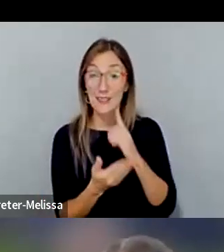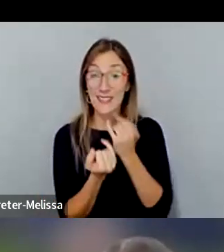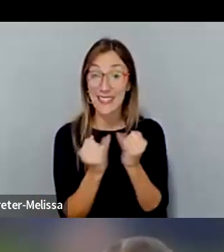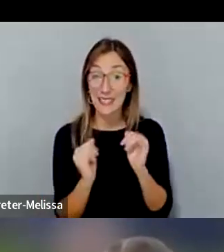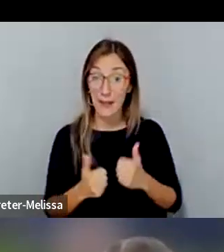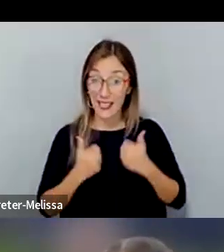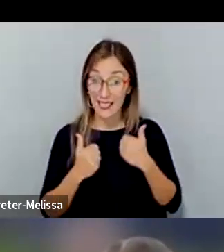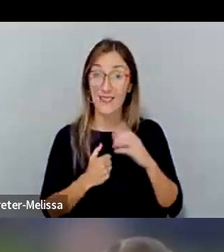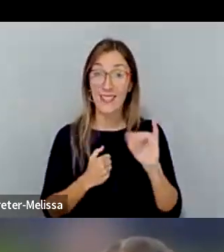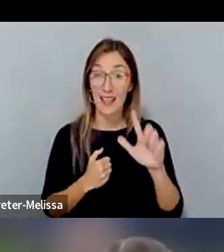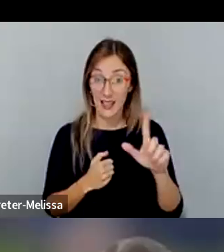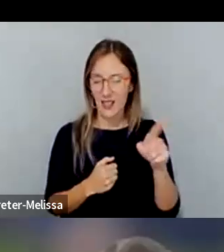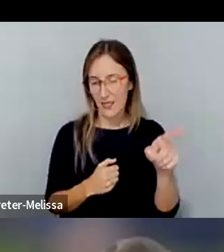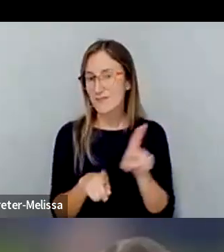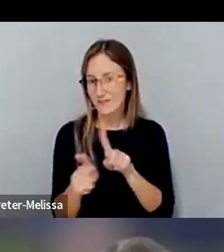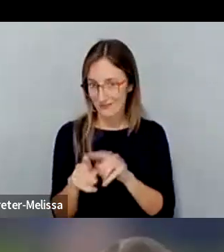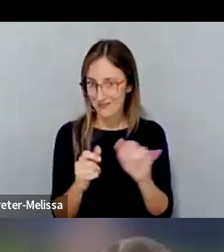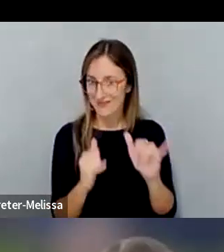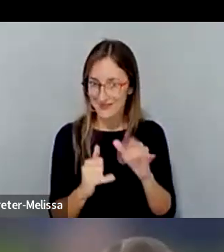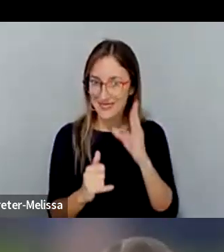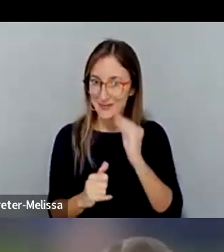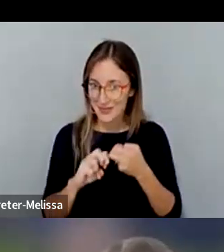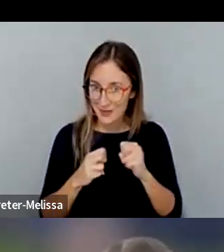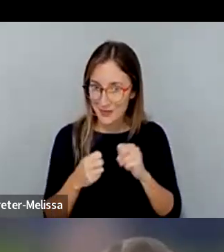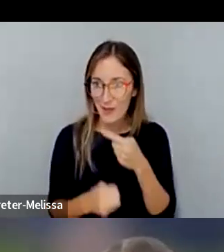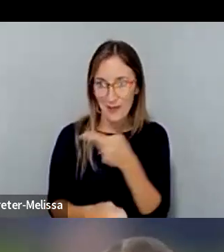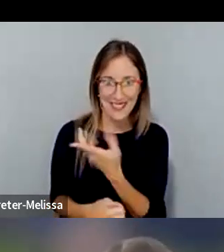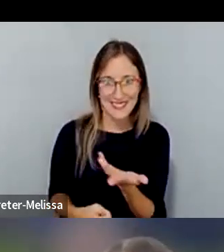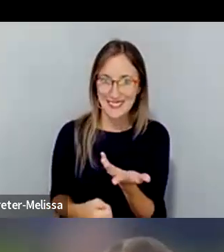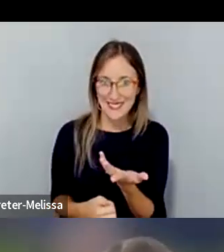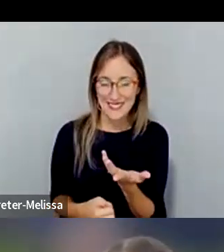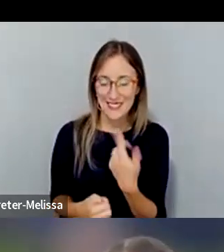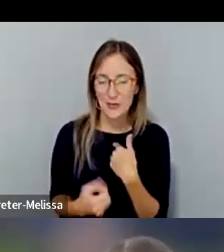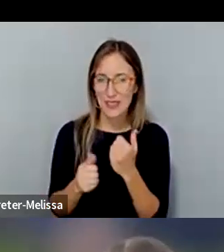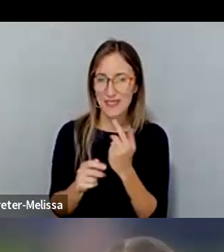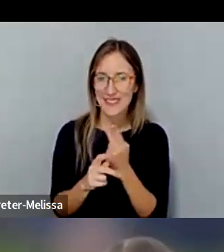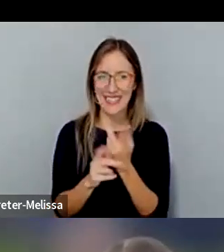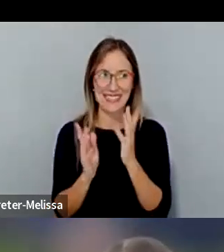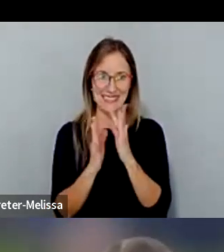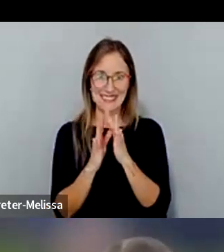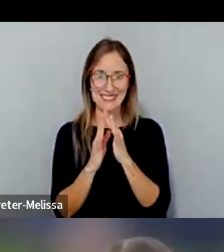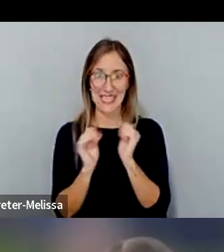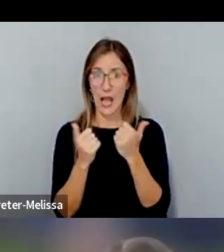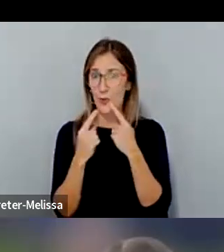cross disability event and we are across this ability organization.